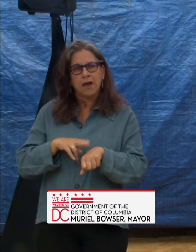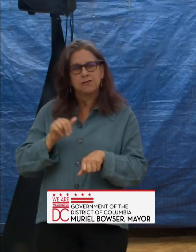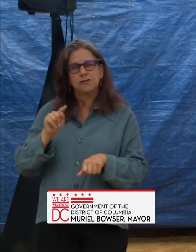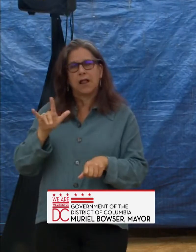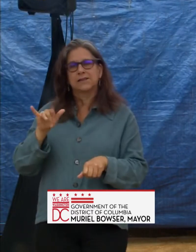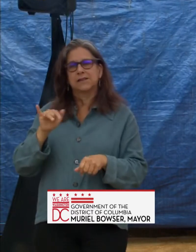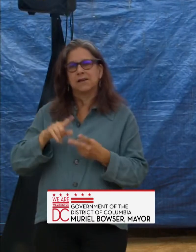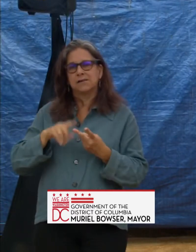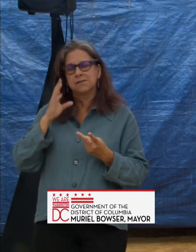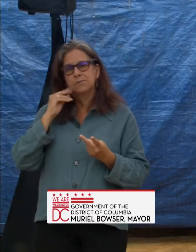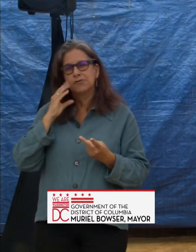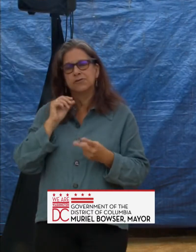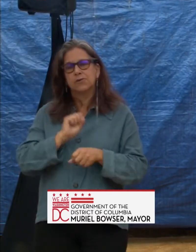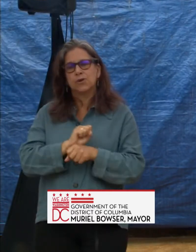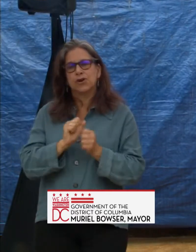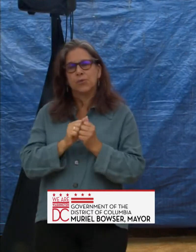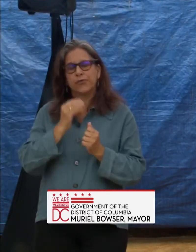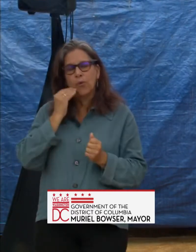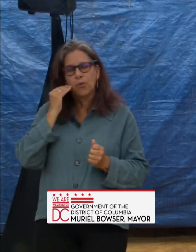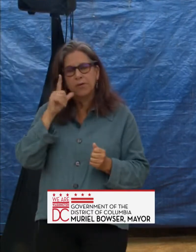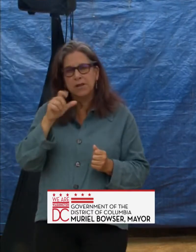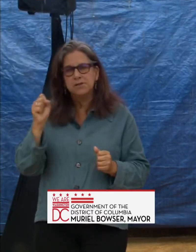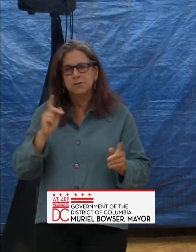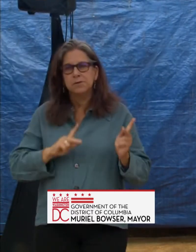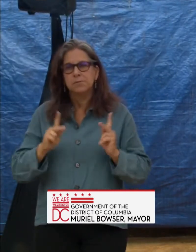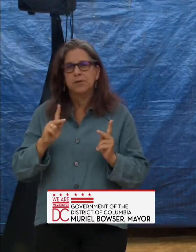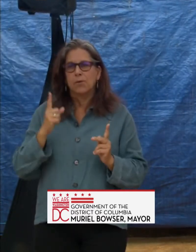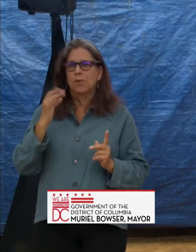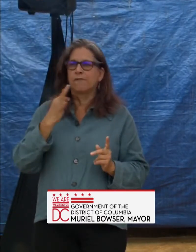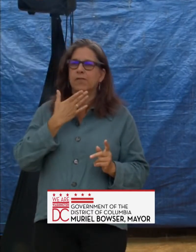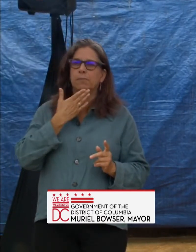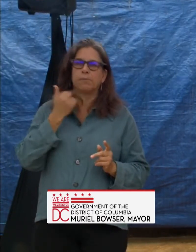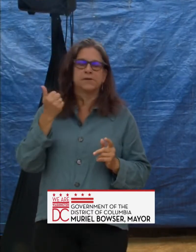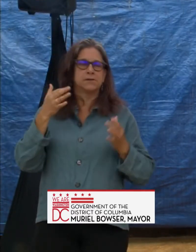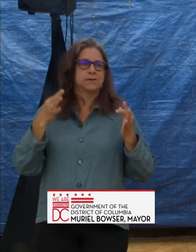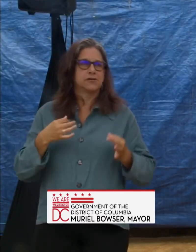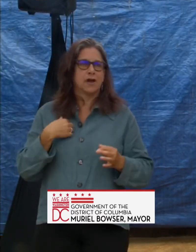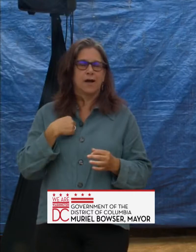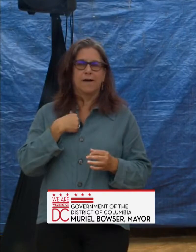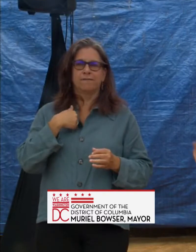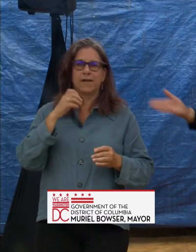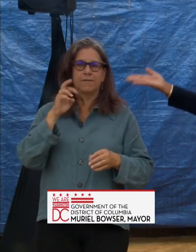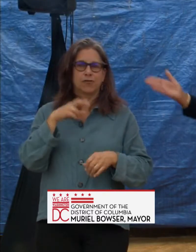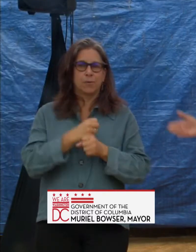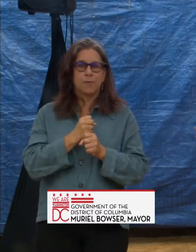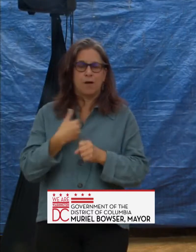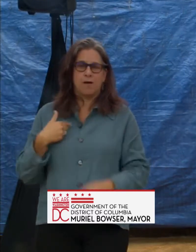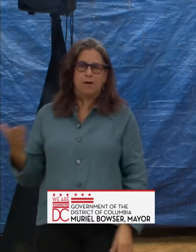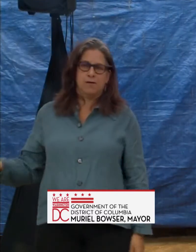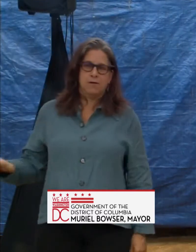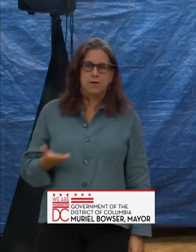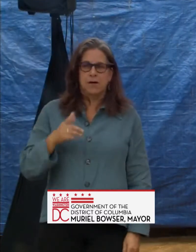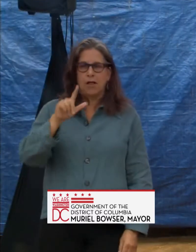AND THAT WAS ONE OF THE BEST DECISIONS THAT I COULD HAVE MADE IN HIRING LAURA ZEILINGER.